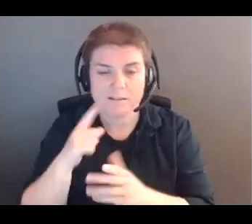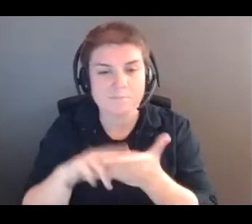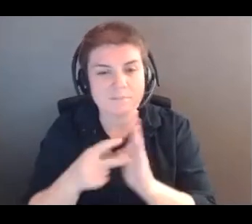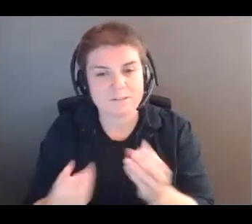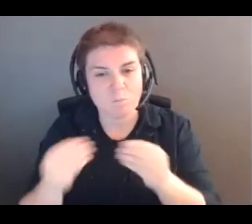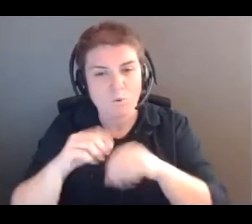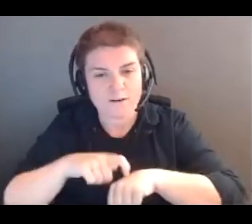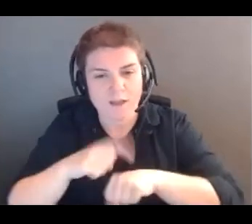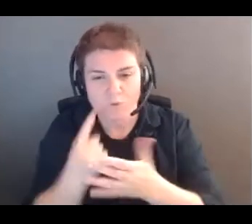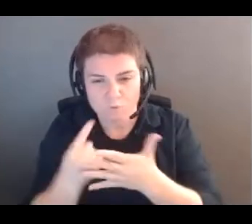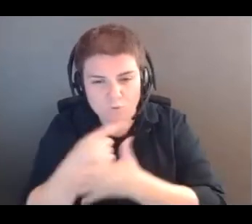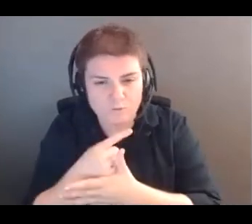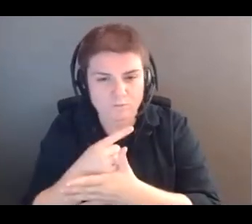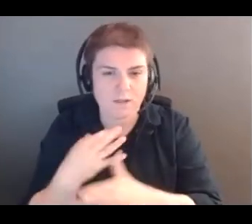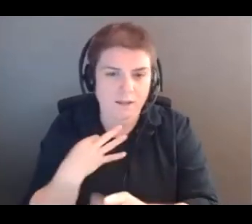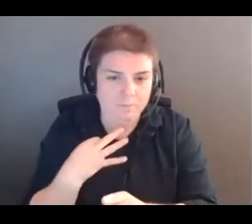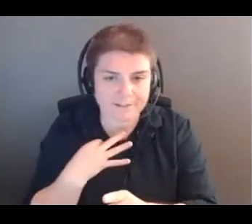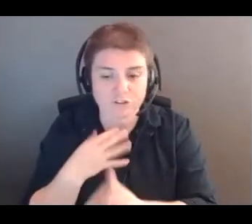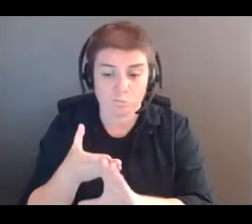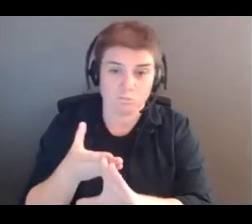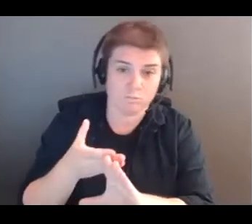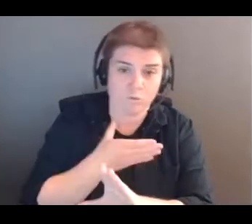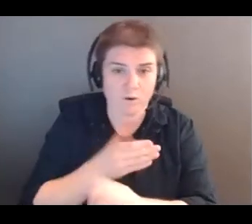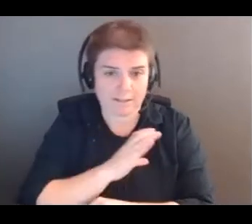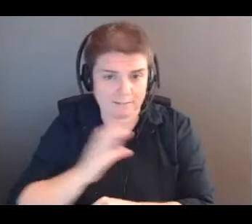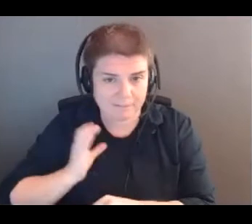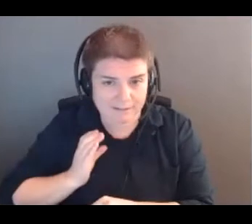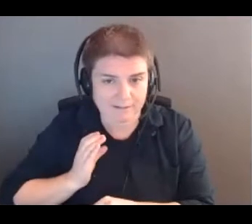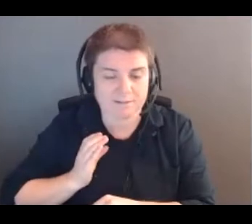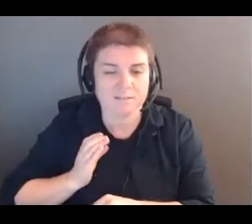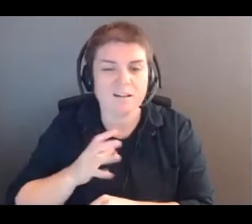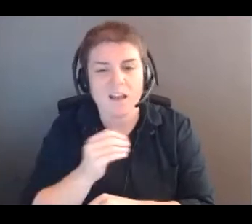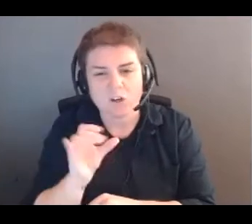review your application in advance of the committee and may also allow me more time